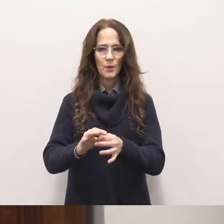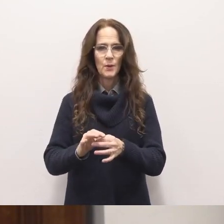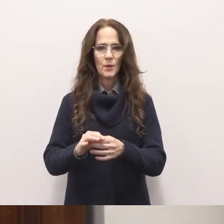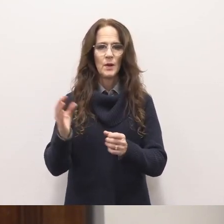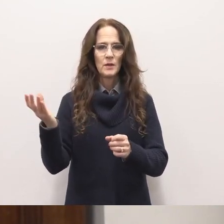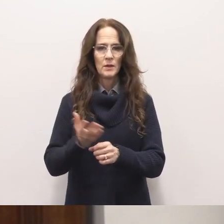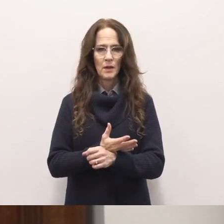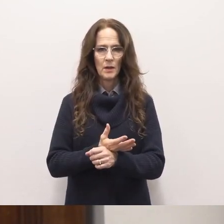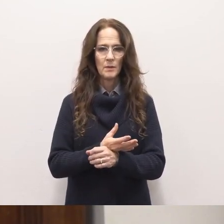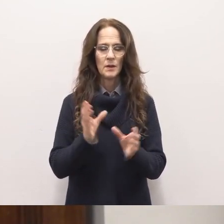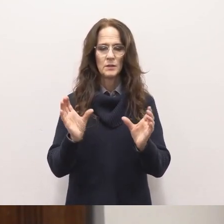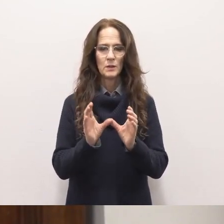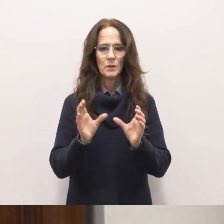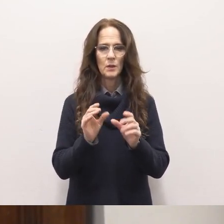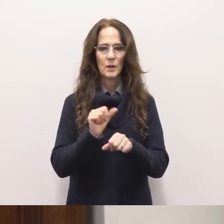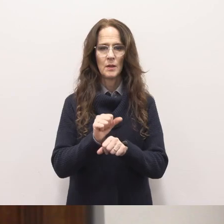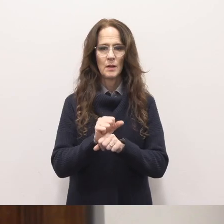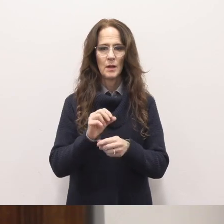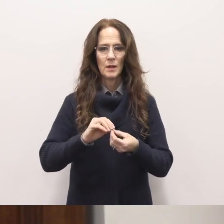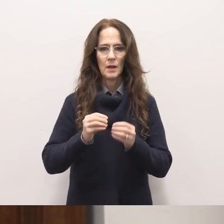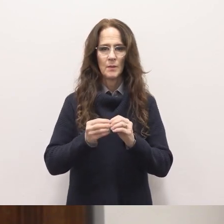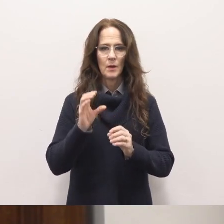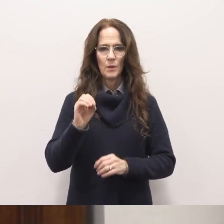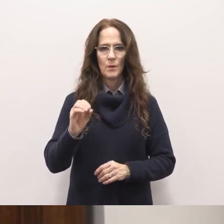of certificated employee number 00289711.